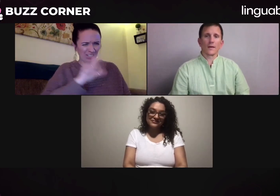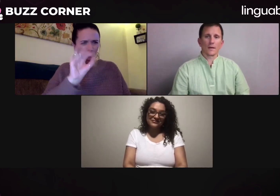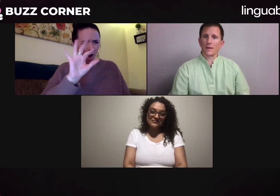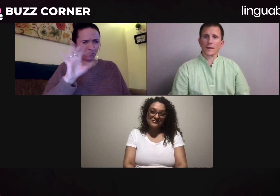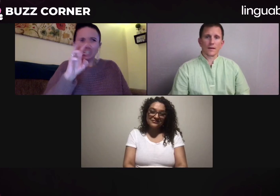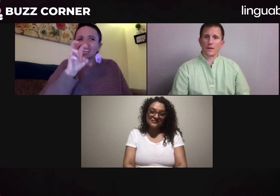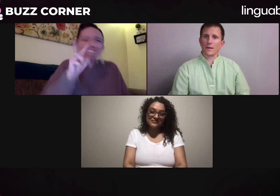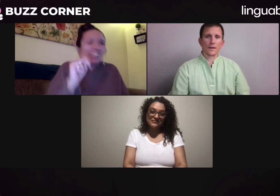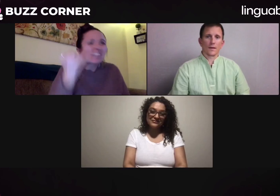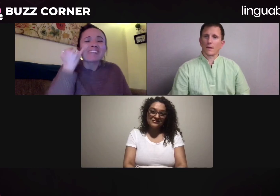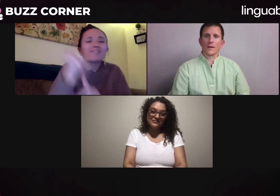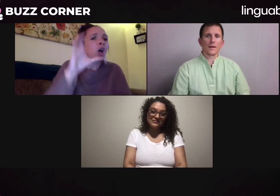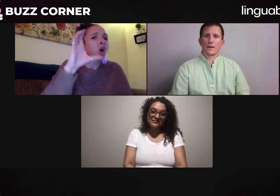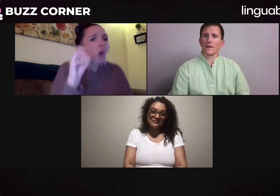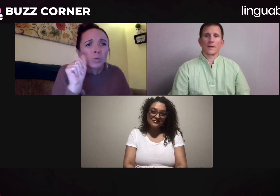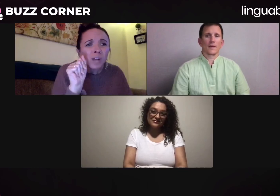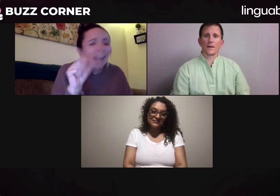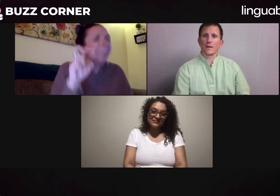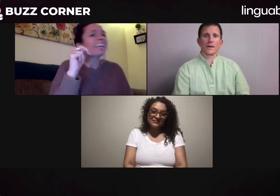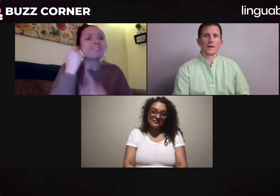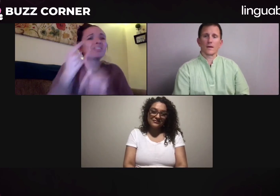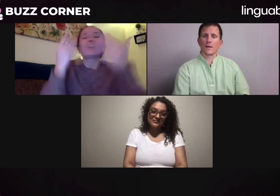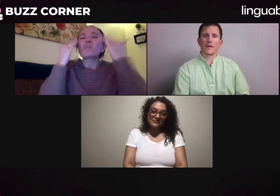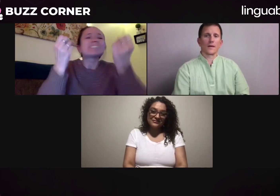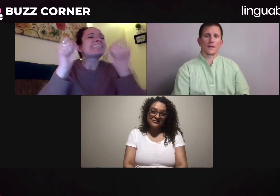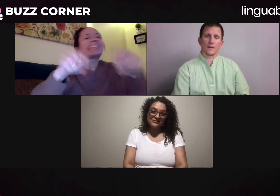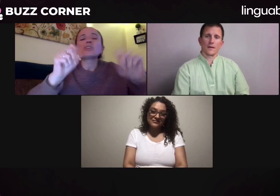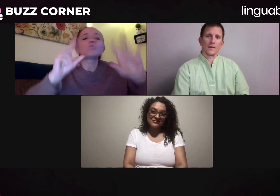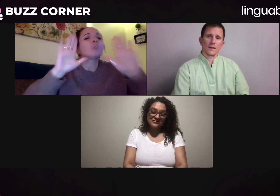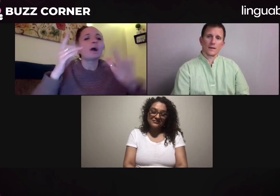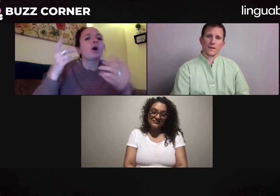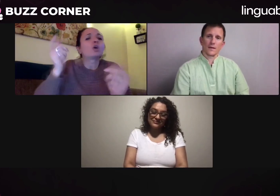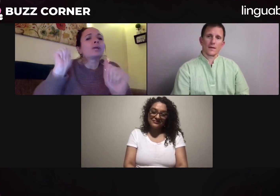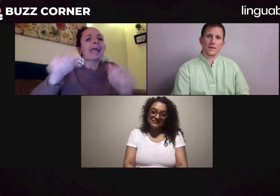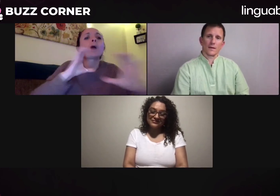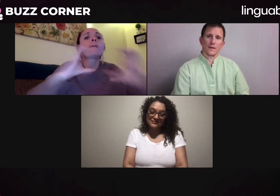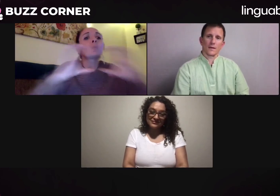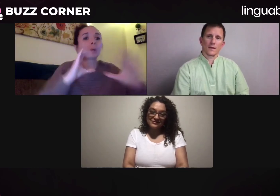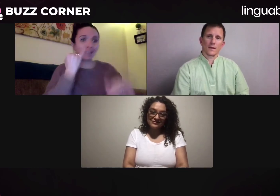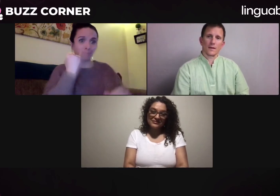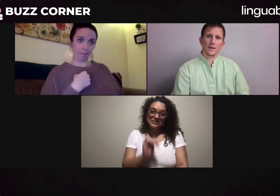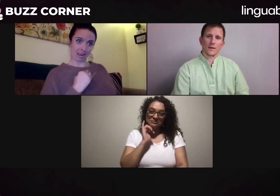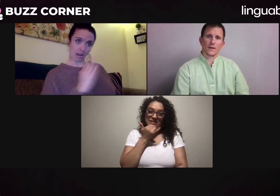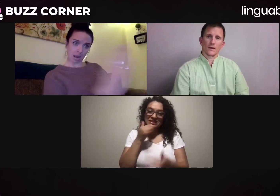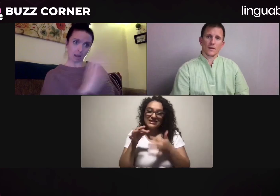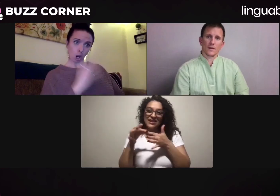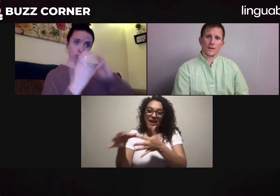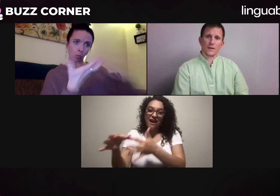even if the police officer is a coda or whatever and communicate, can communicate directly with me as a deaf person.